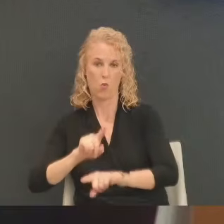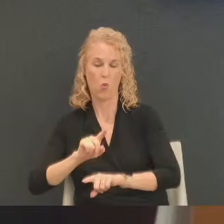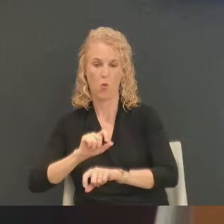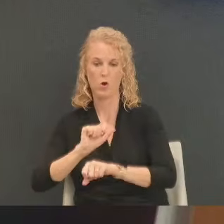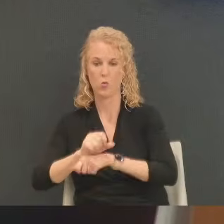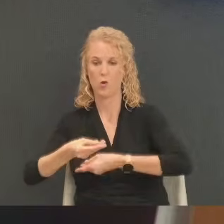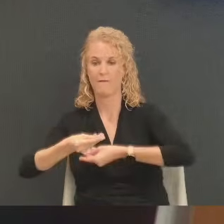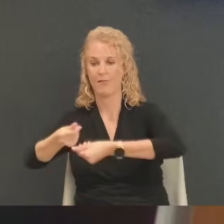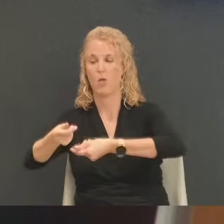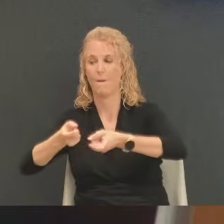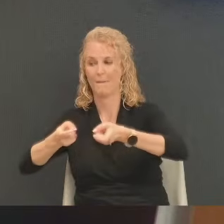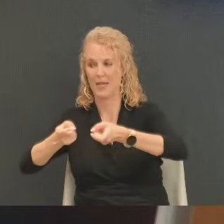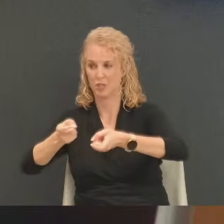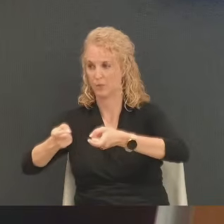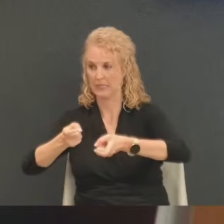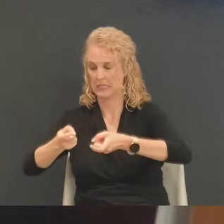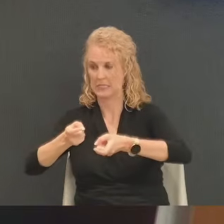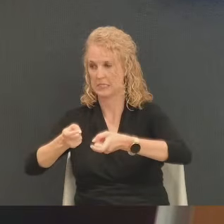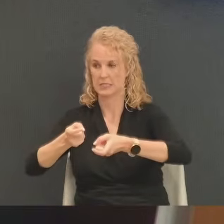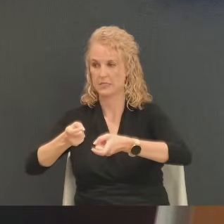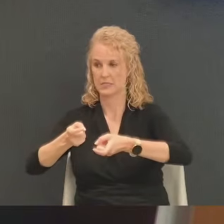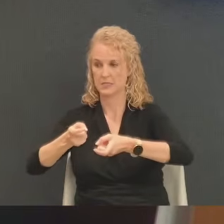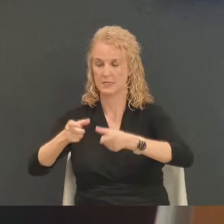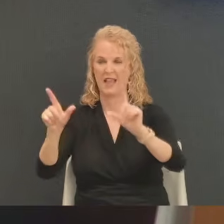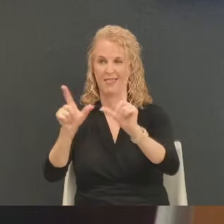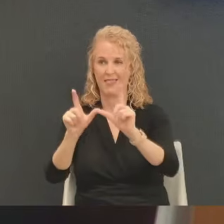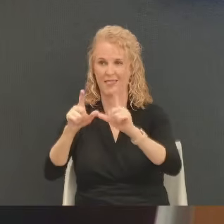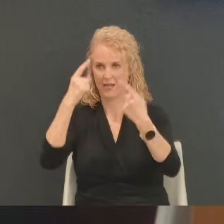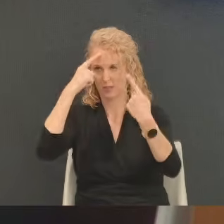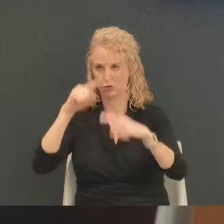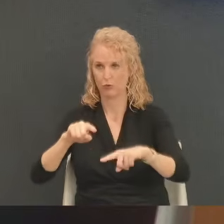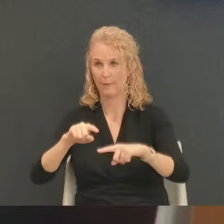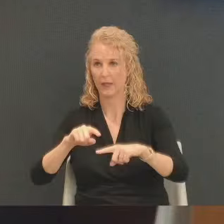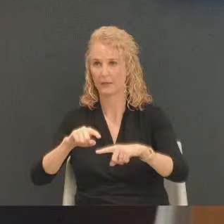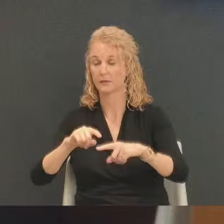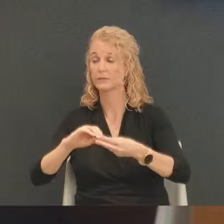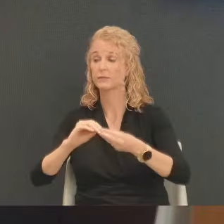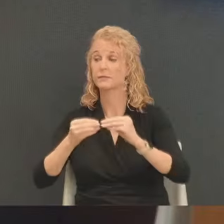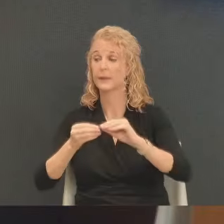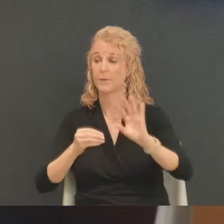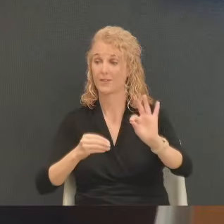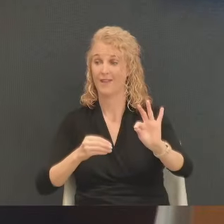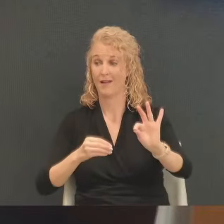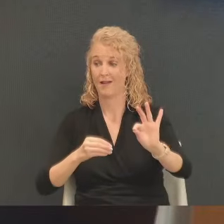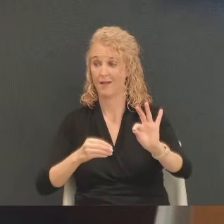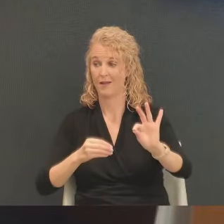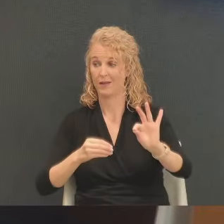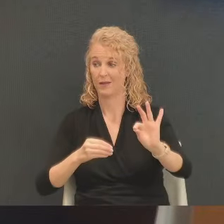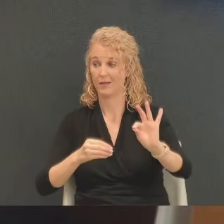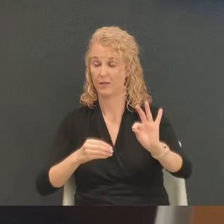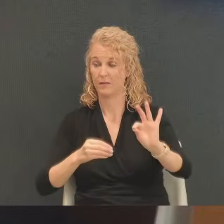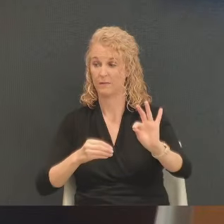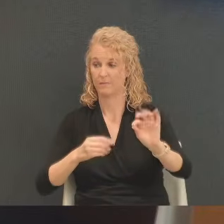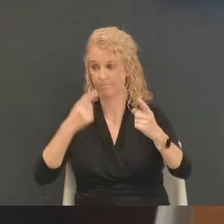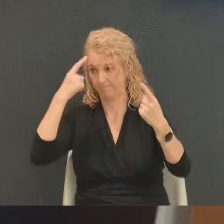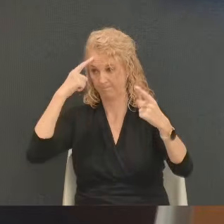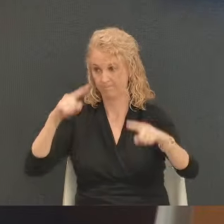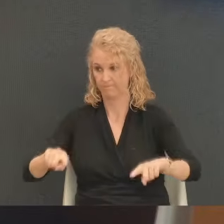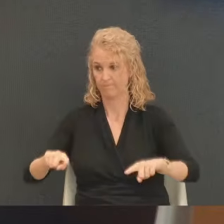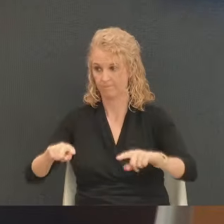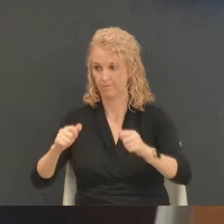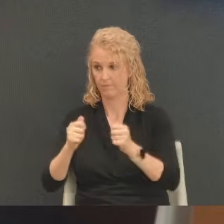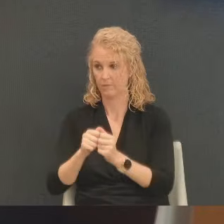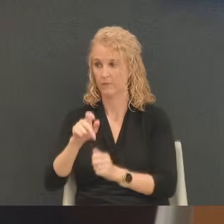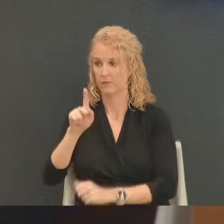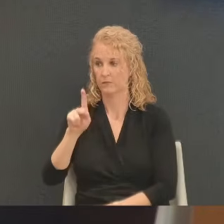management. and this is the license agreement for that. Item number nine is an agreement with Kone